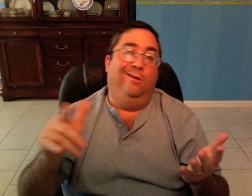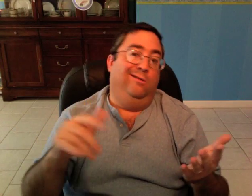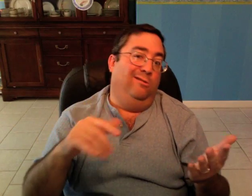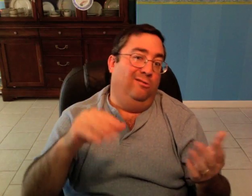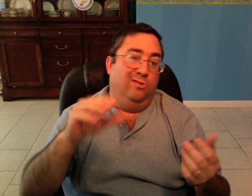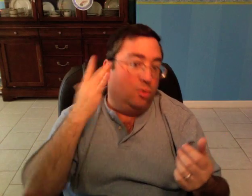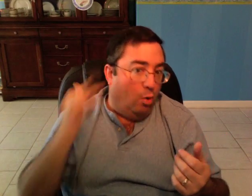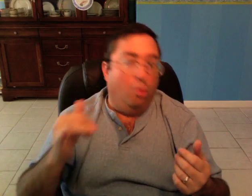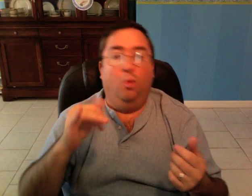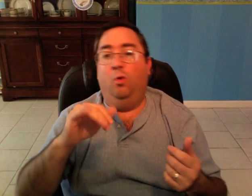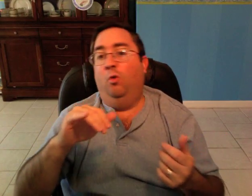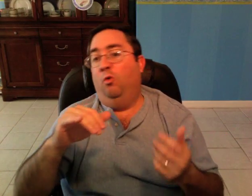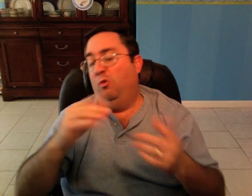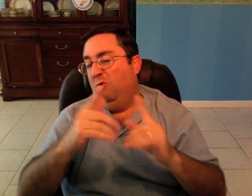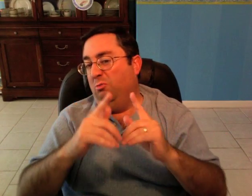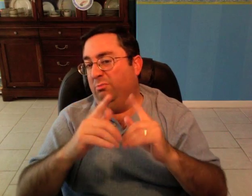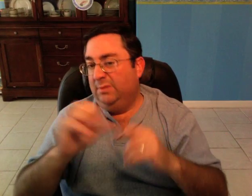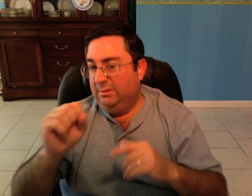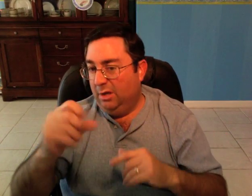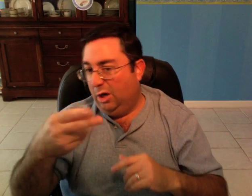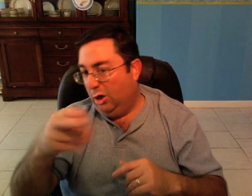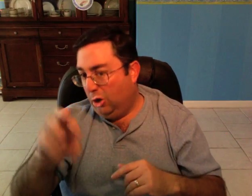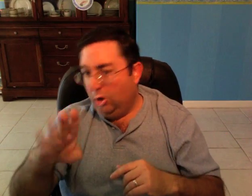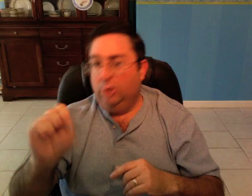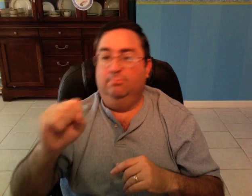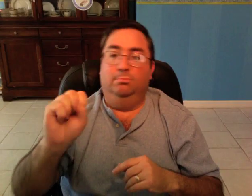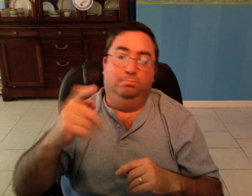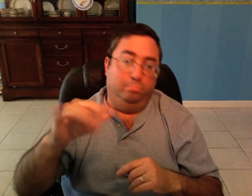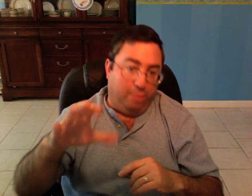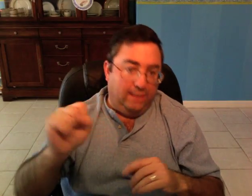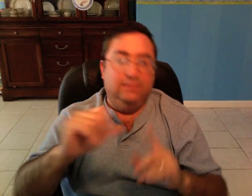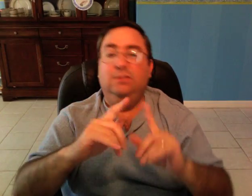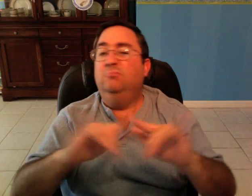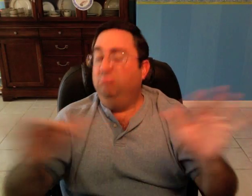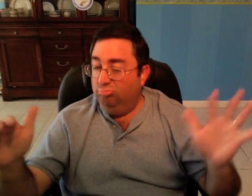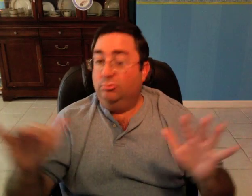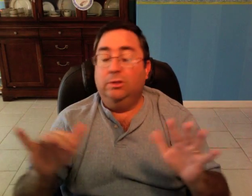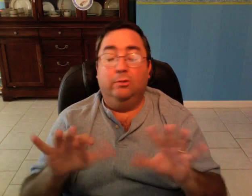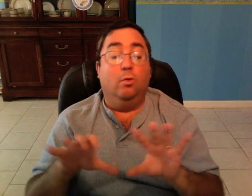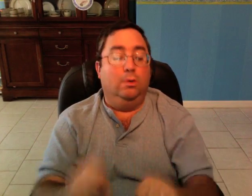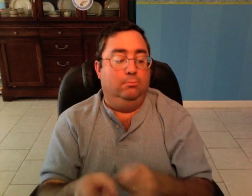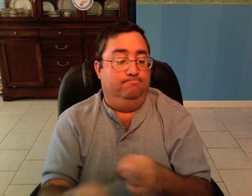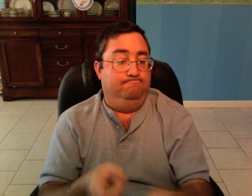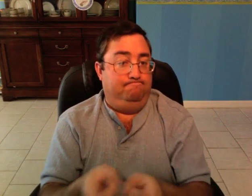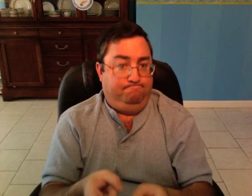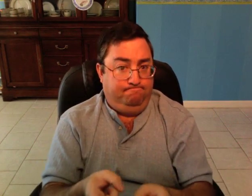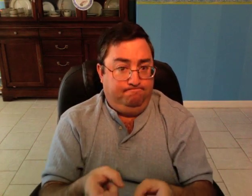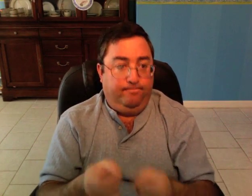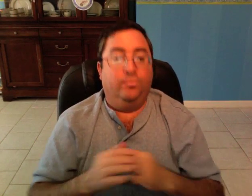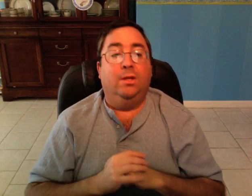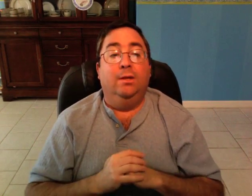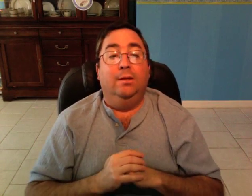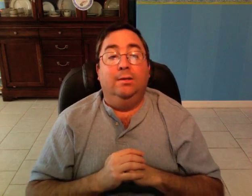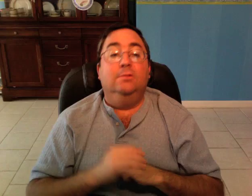they took control of the population.